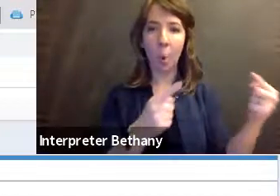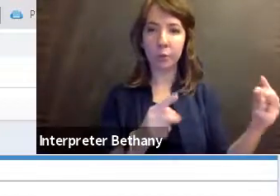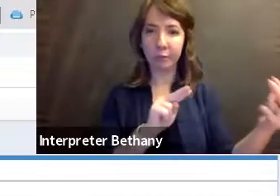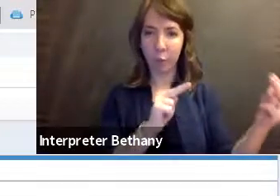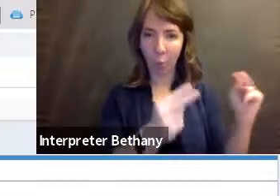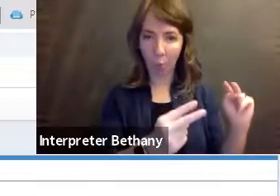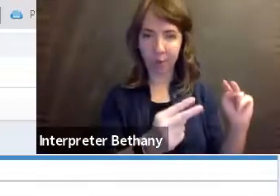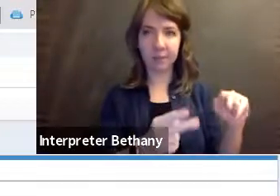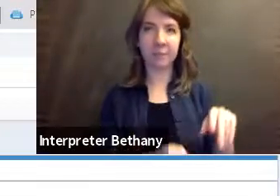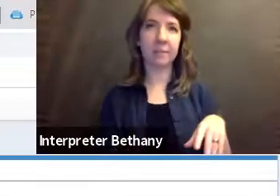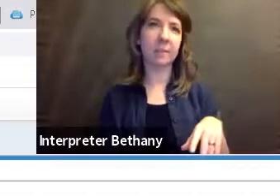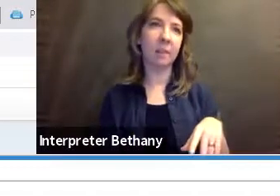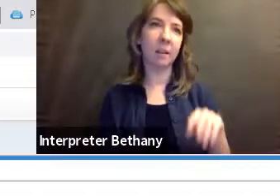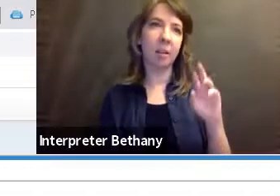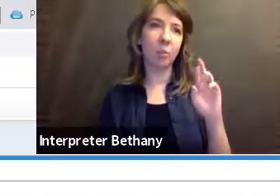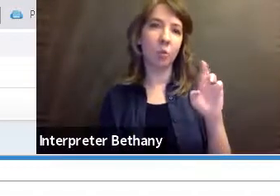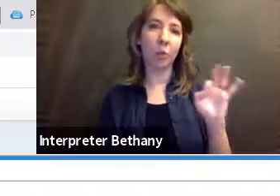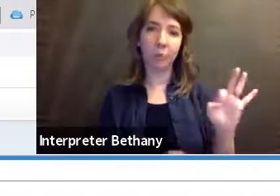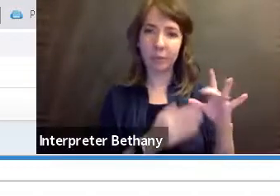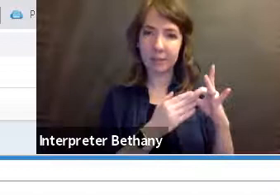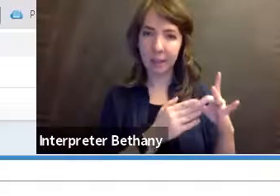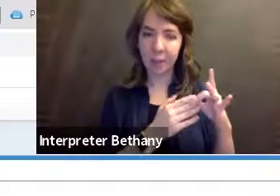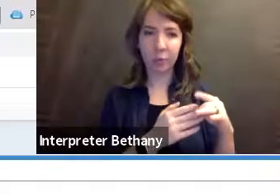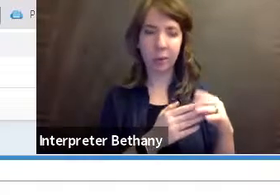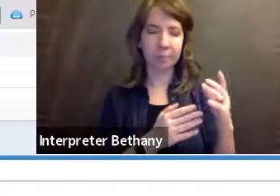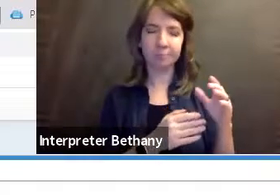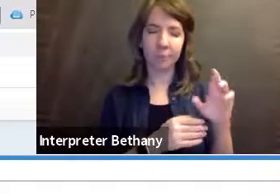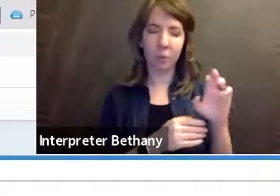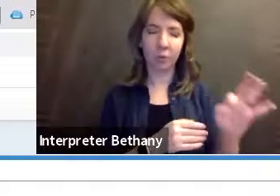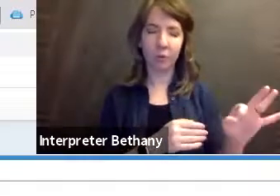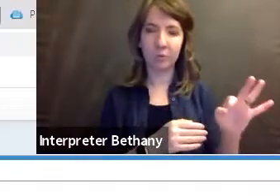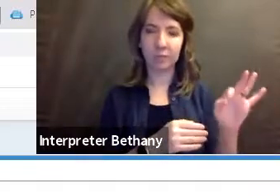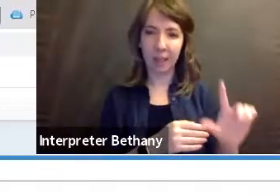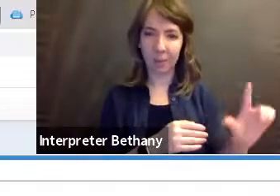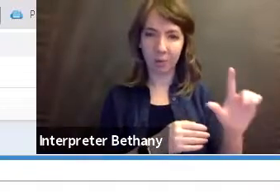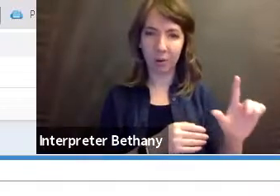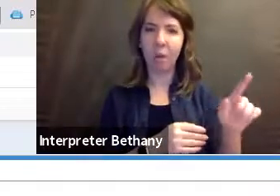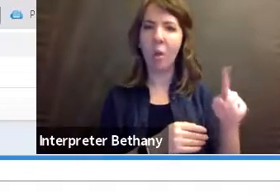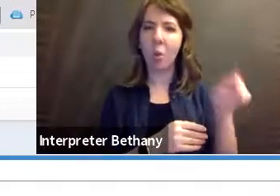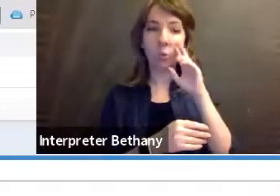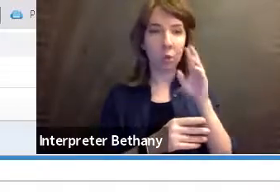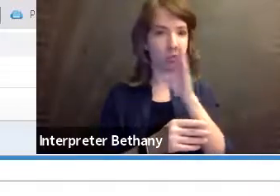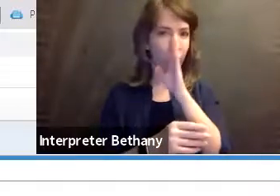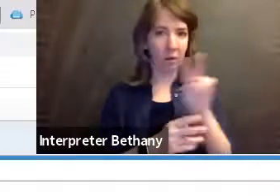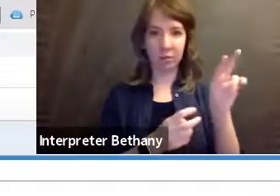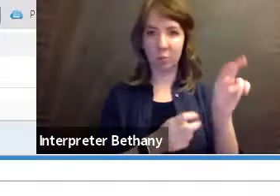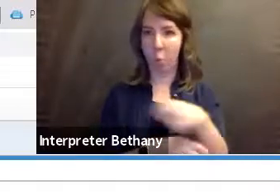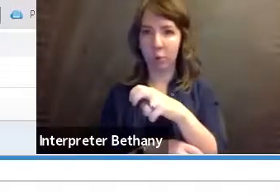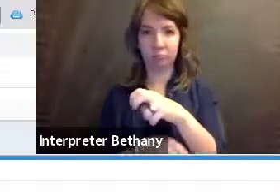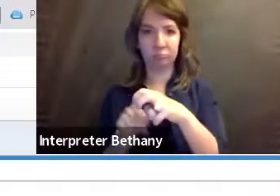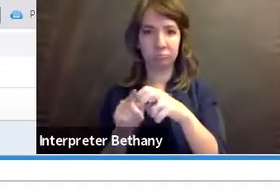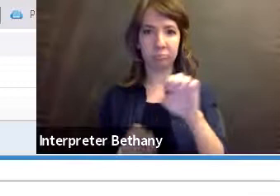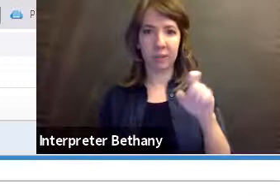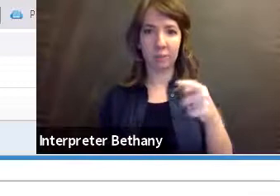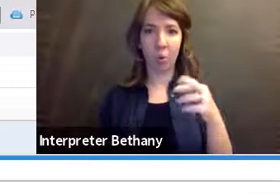Linda Kobashigawa: Reference Library. Those will export directly to noodle tools. So all you have to do if you're logged into Moodle tools and you are using